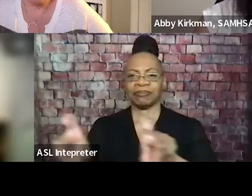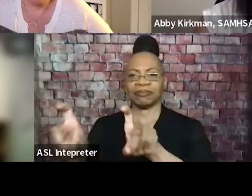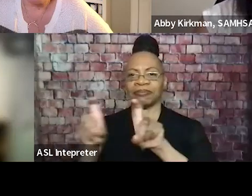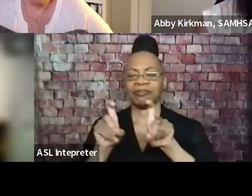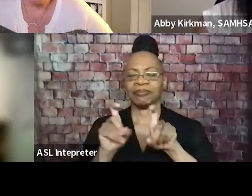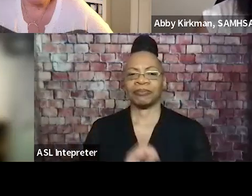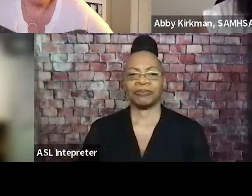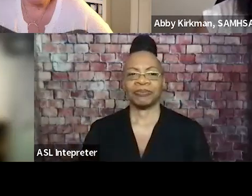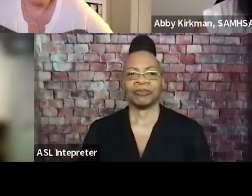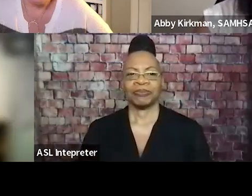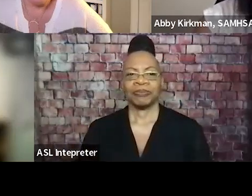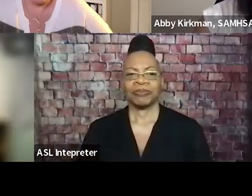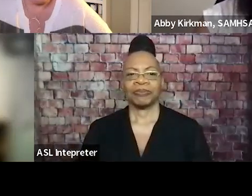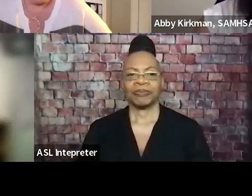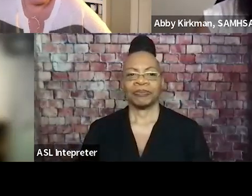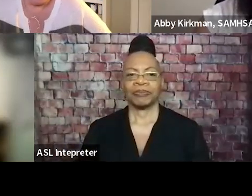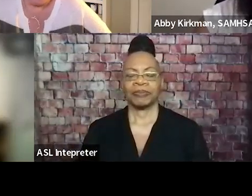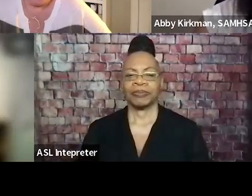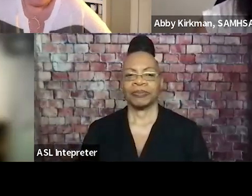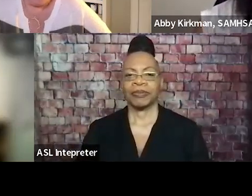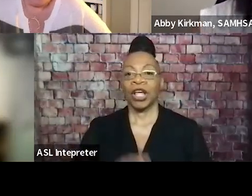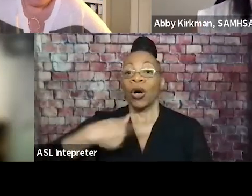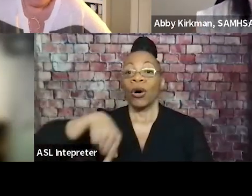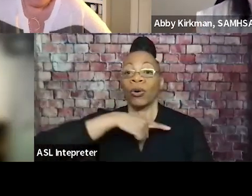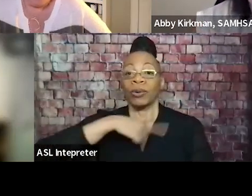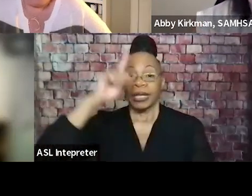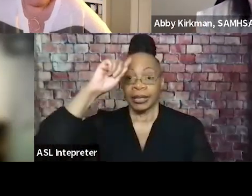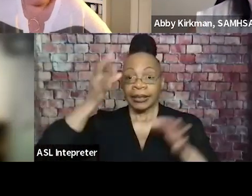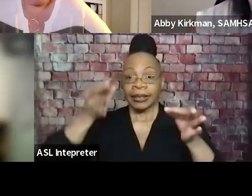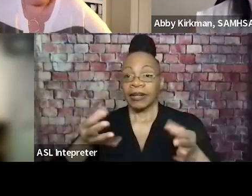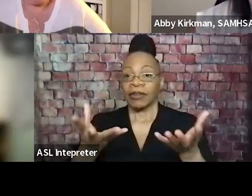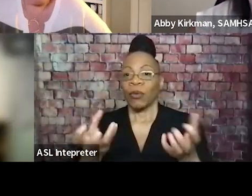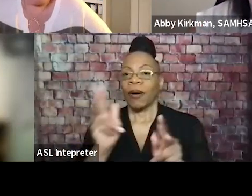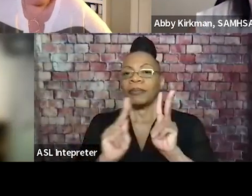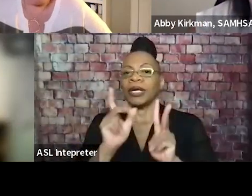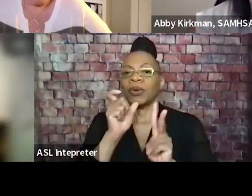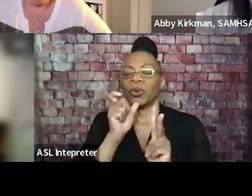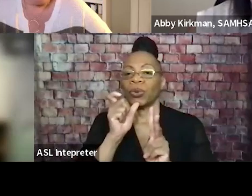I can grab that one. So we definitely want people who are submitting SOAR-assisted